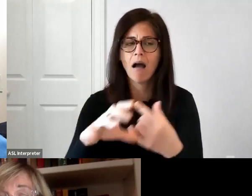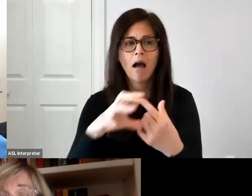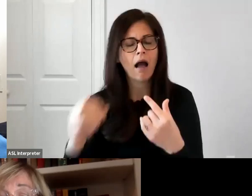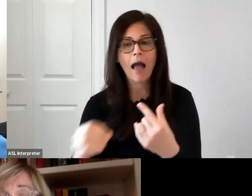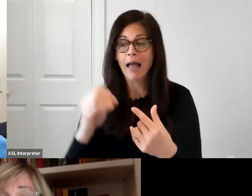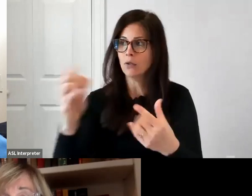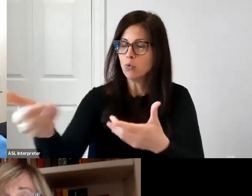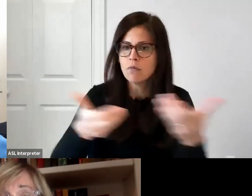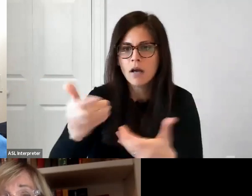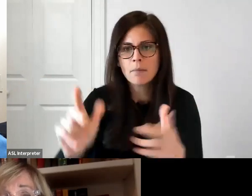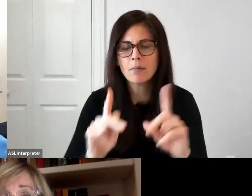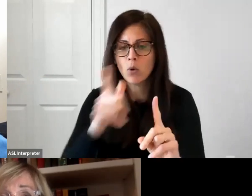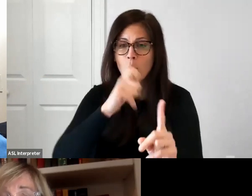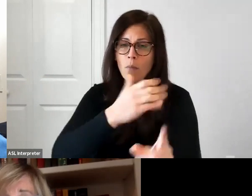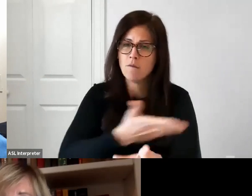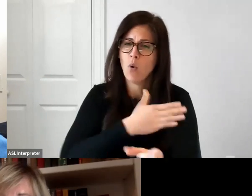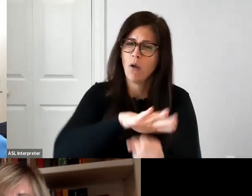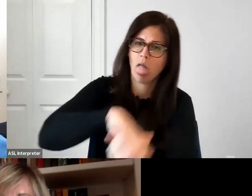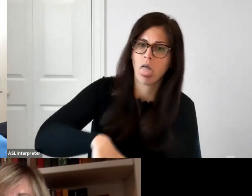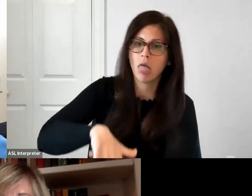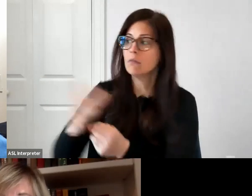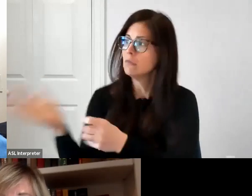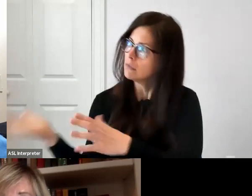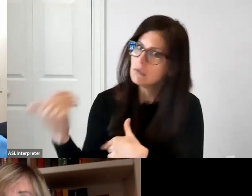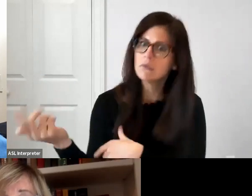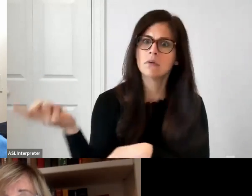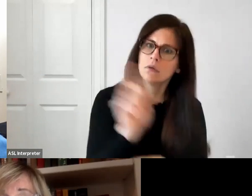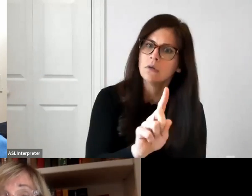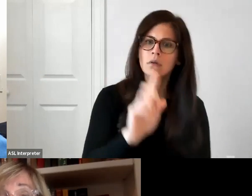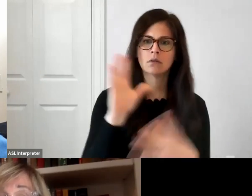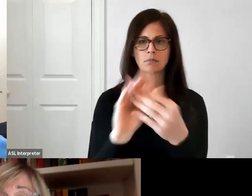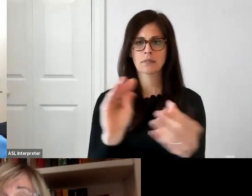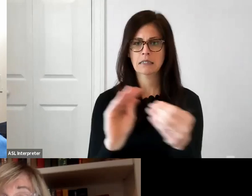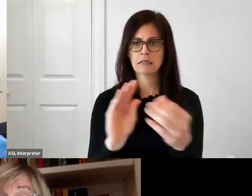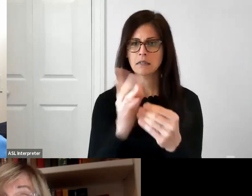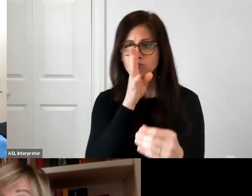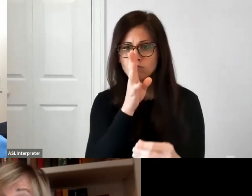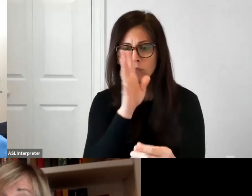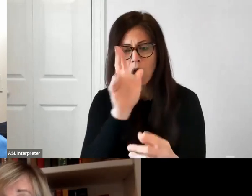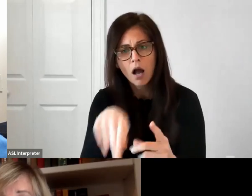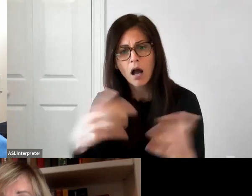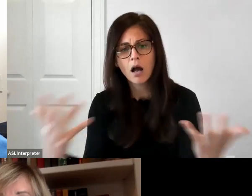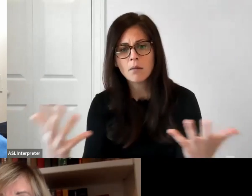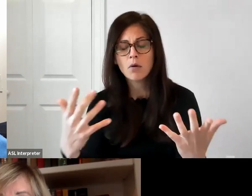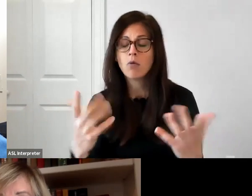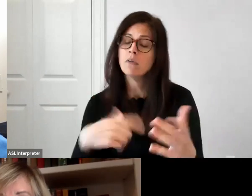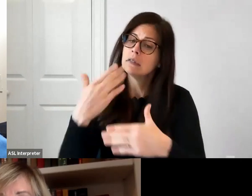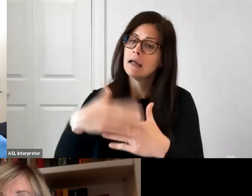and to design the change we seek. Over the next five days, we'll see what that looks like.